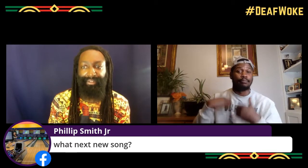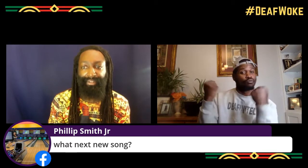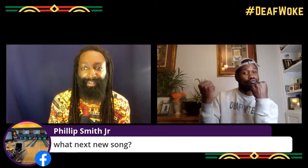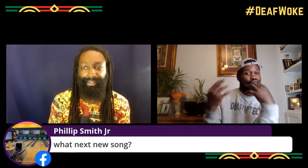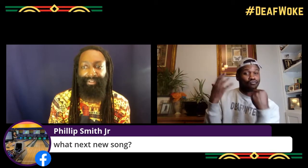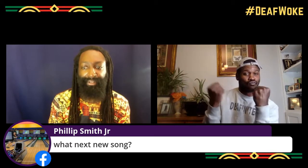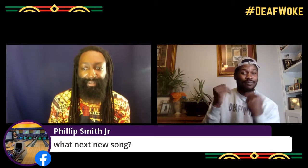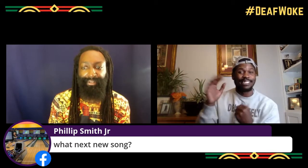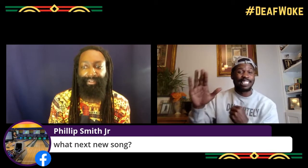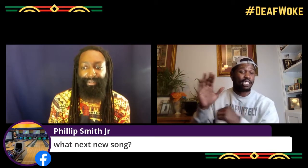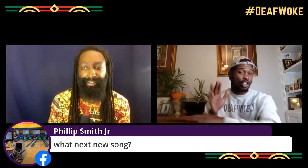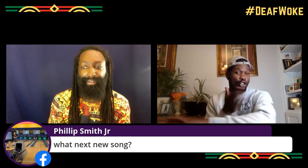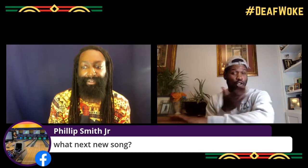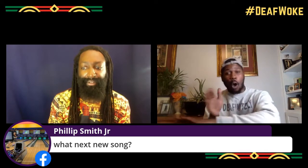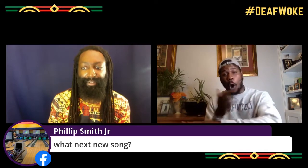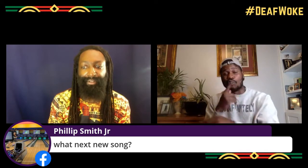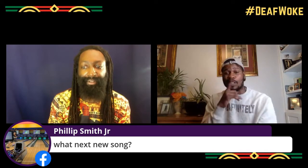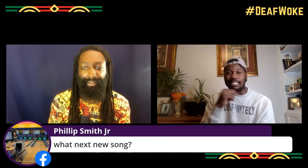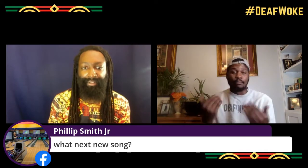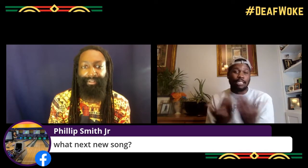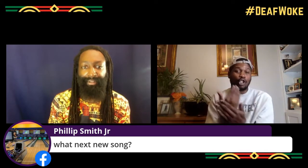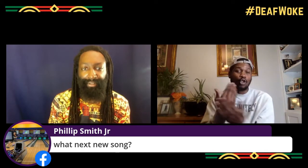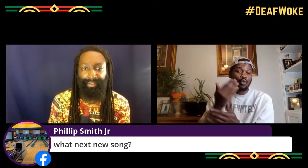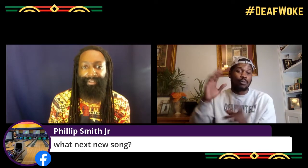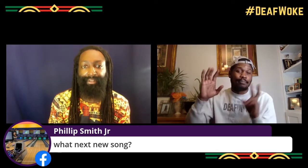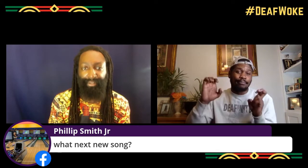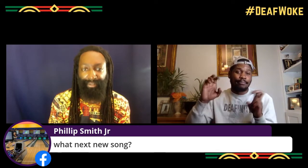I'm working with ones, particularly artists from that group. His grandmother's blind.